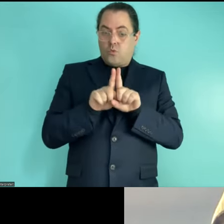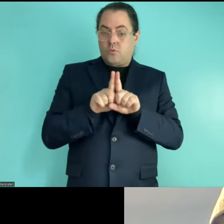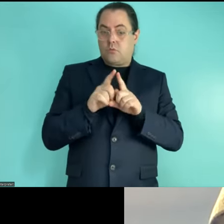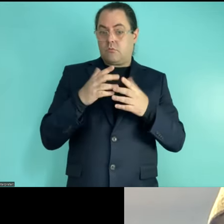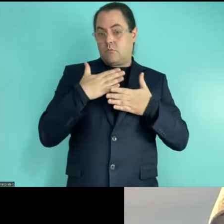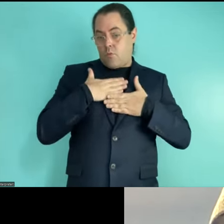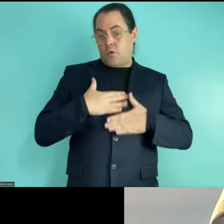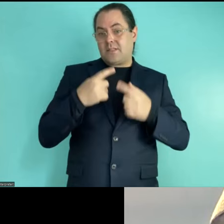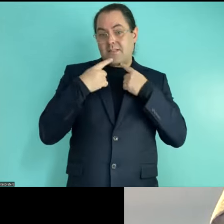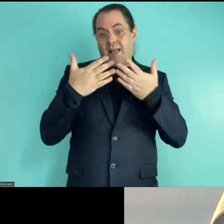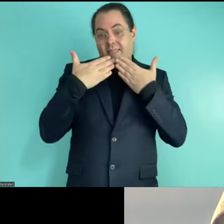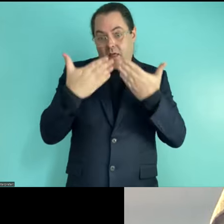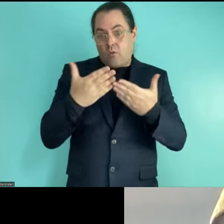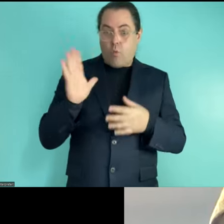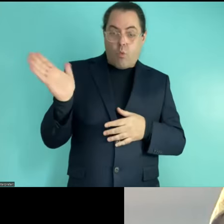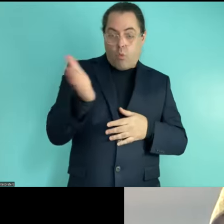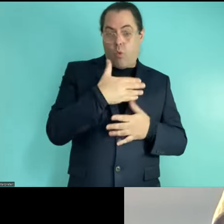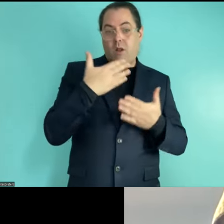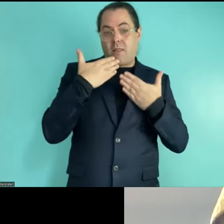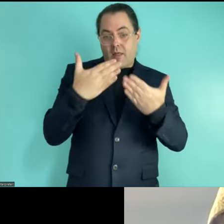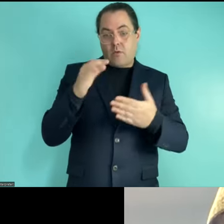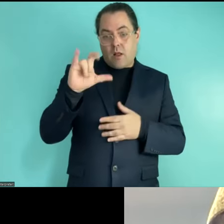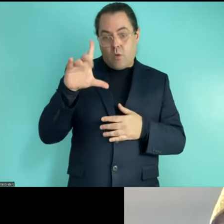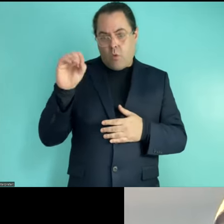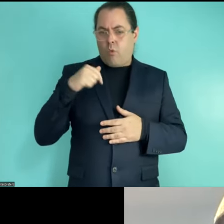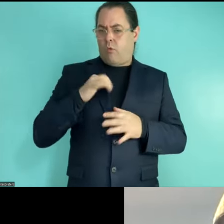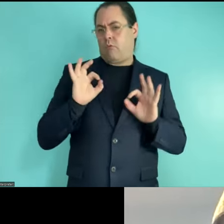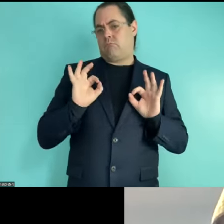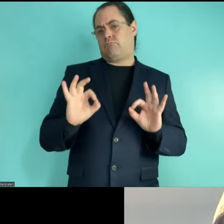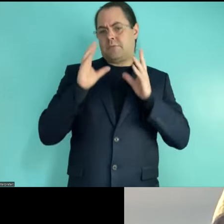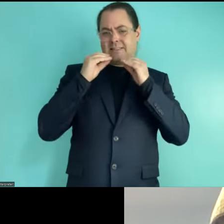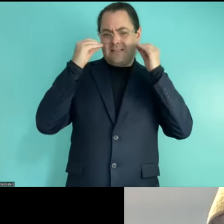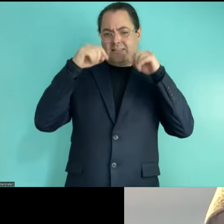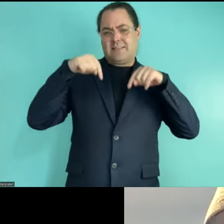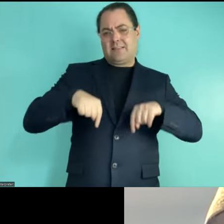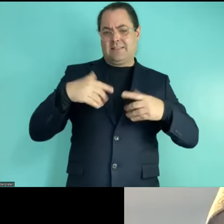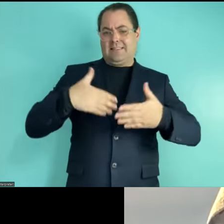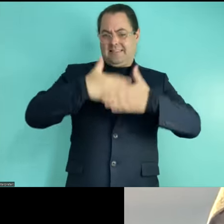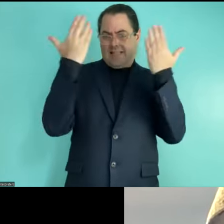finagle married a very messy Mama. 16:53:18 Mama perform satisfaction MPs it